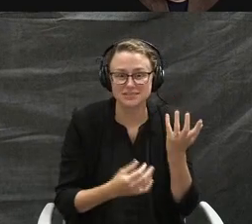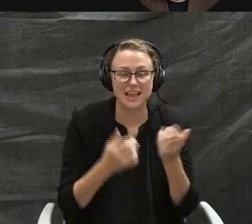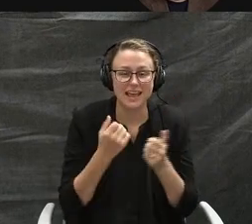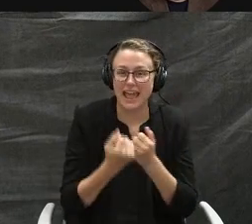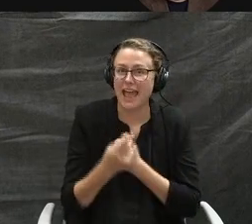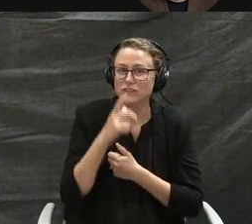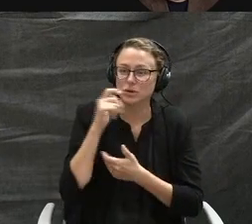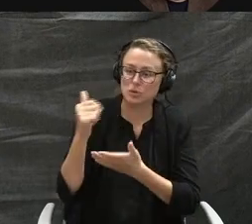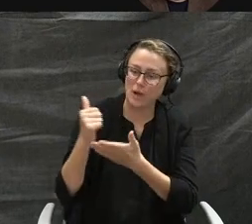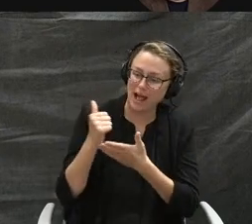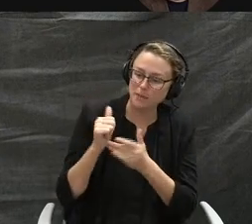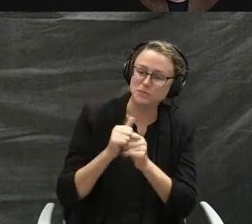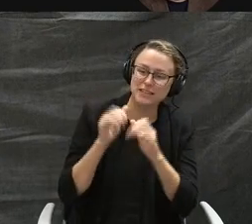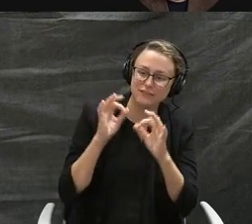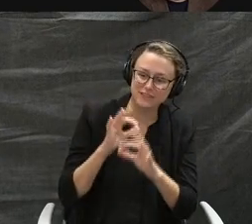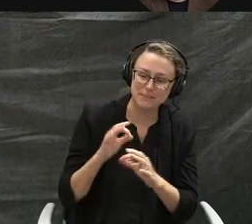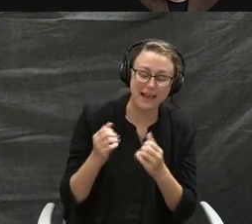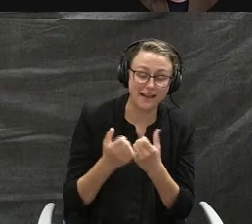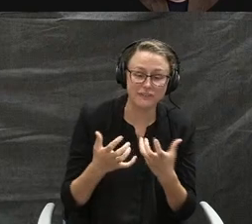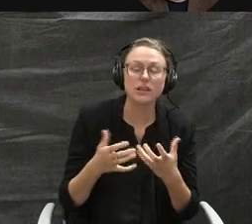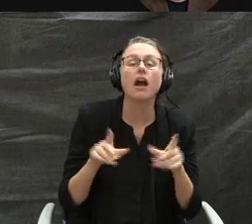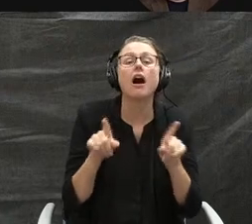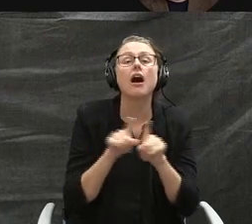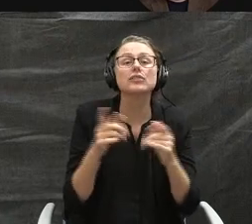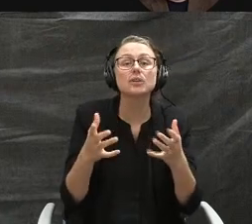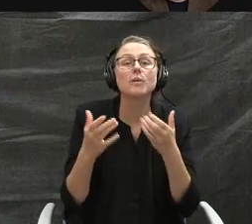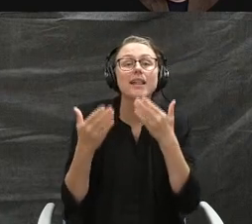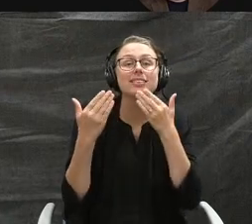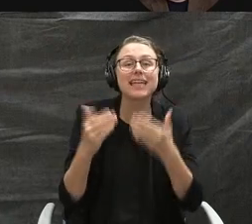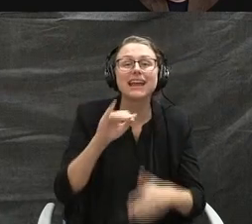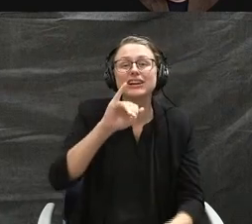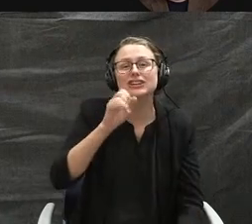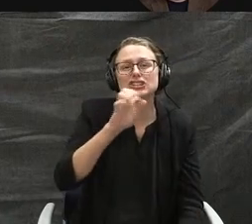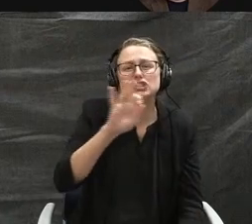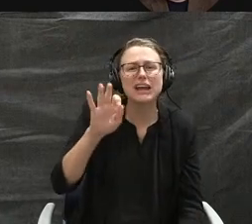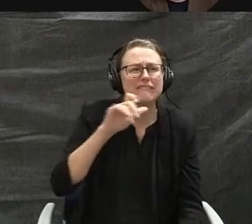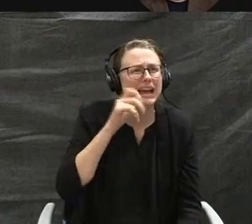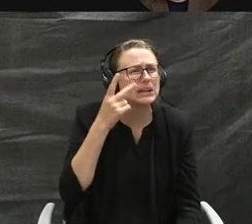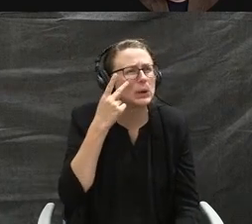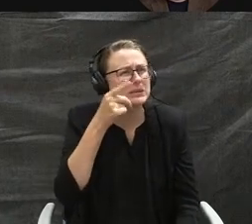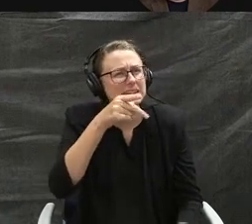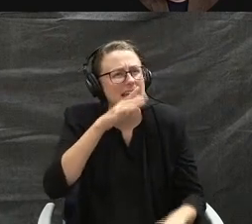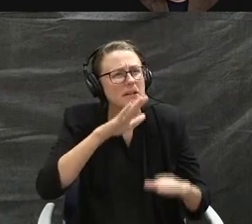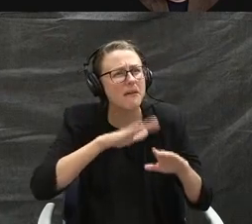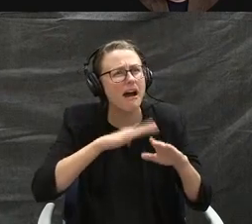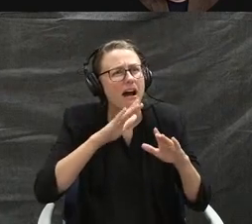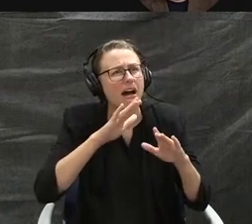and stuff like that. And then I also wanted to thank Jeff, although I don't see him on line anymore. I thought the